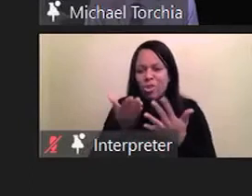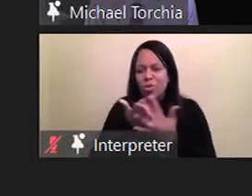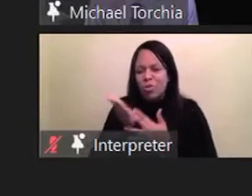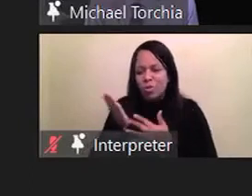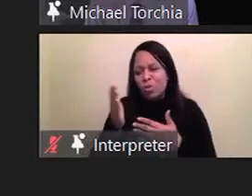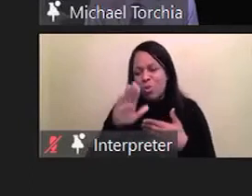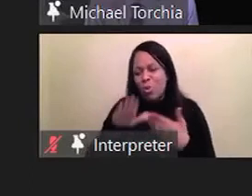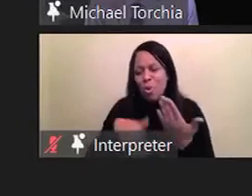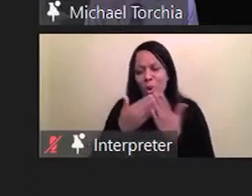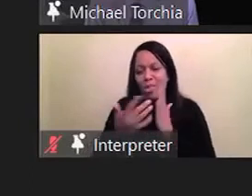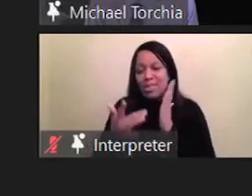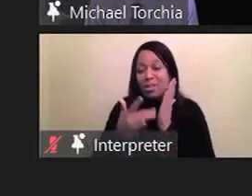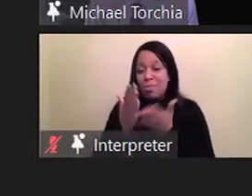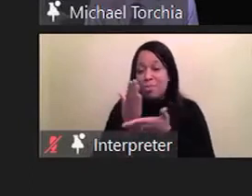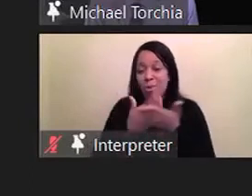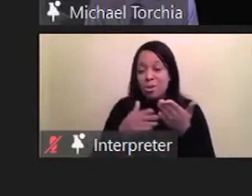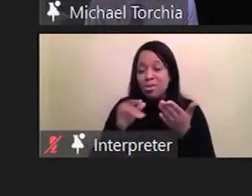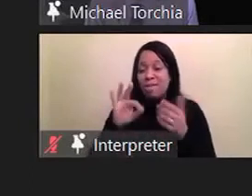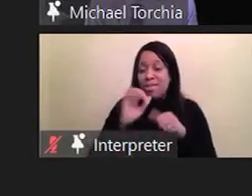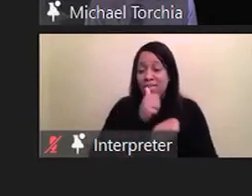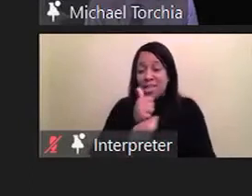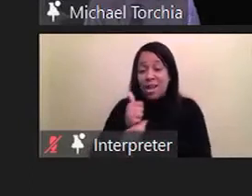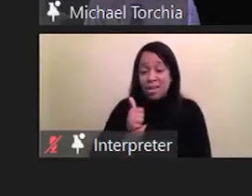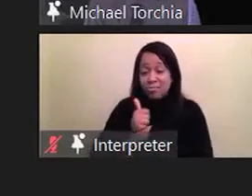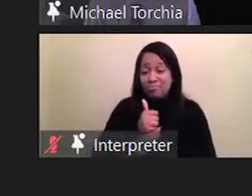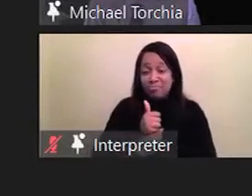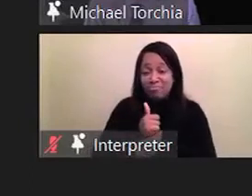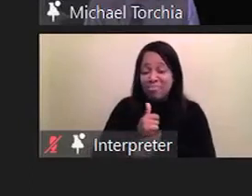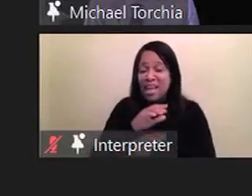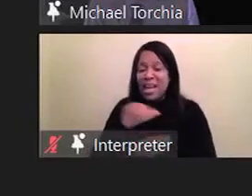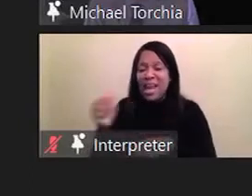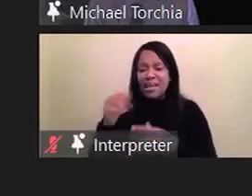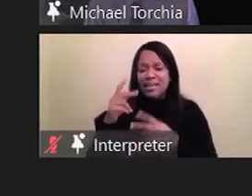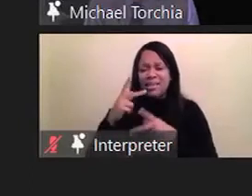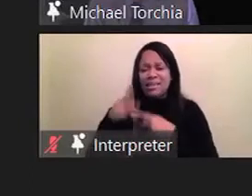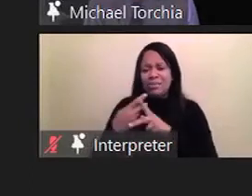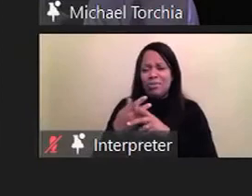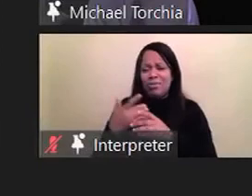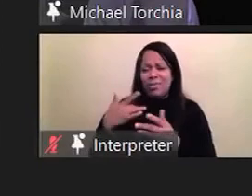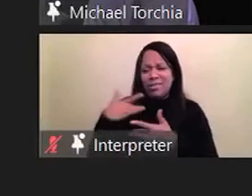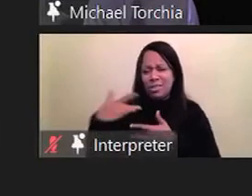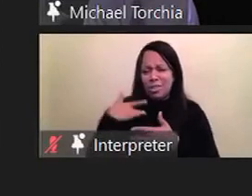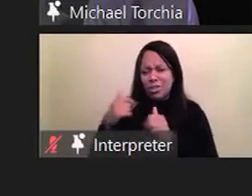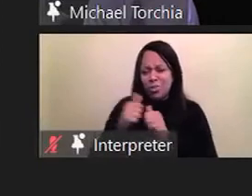of the setup and security issues and encryption. And if, for whatever reason, you're not